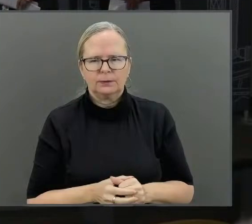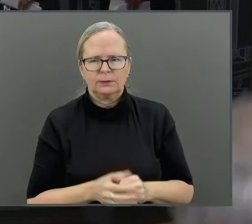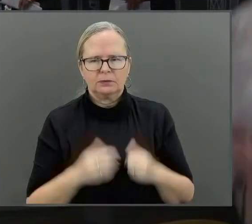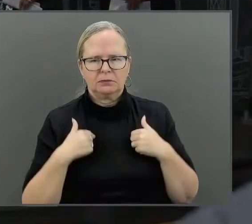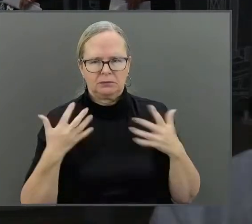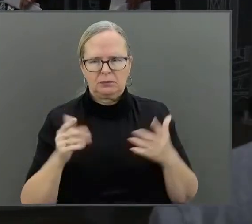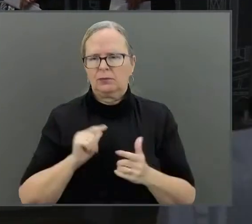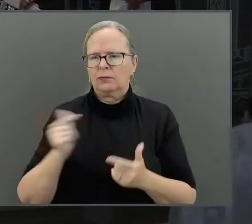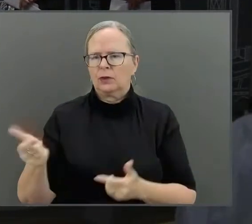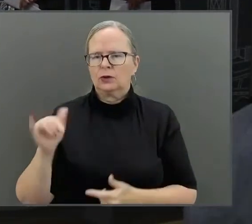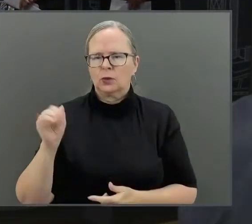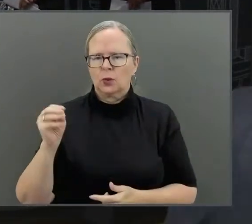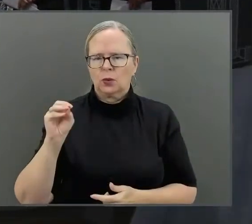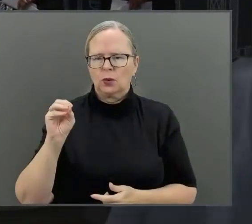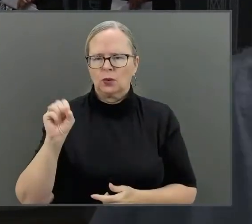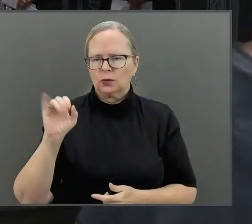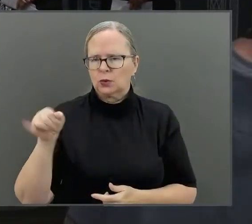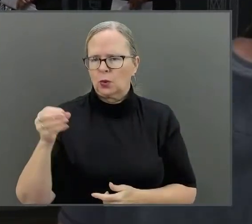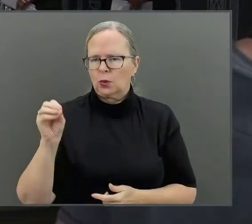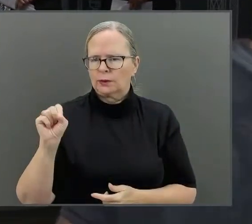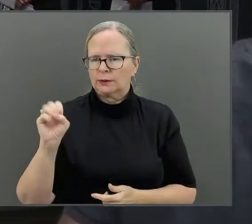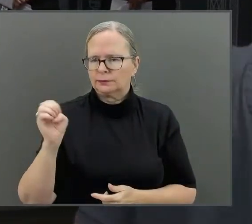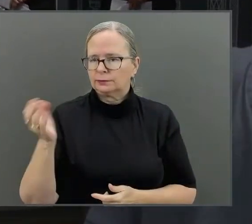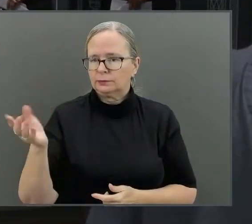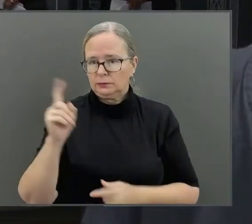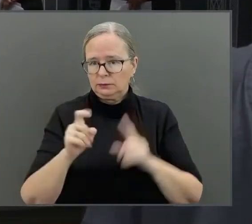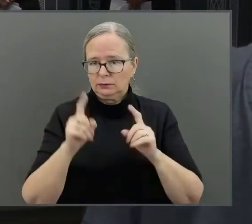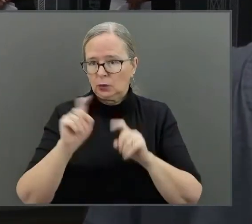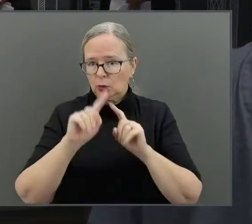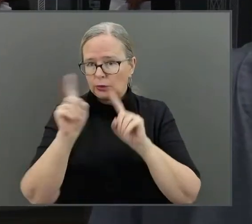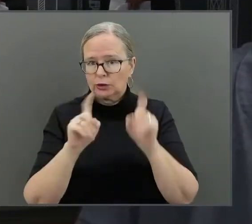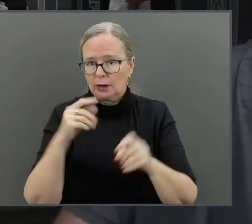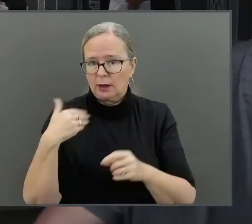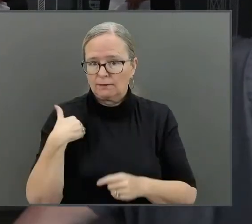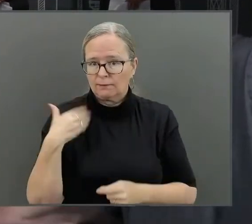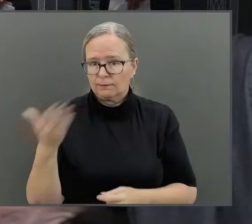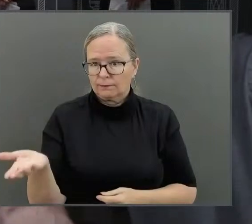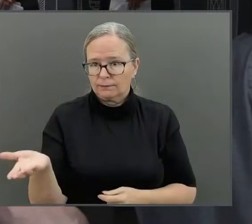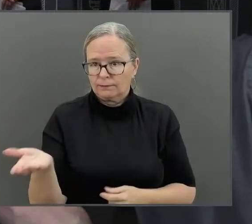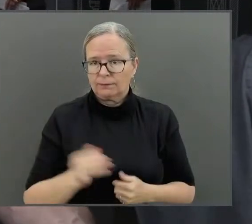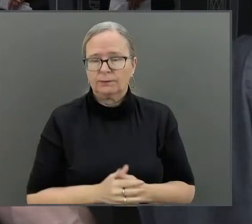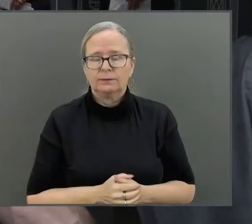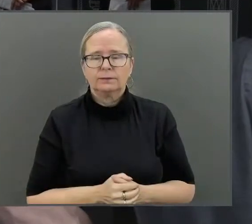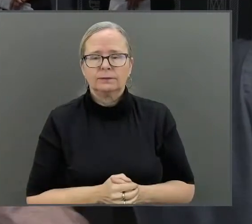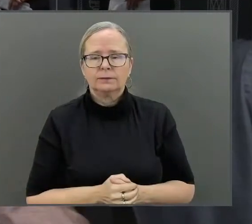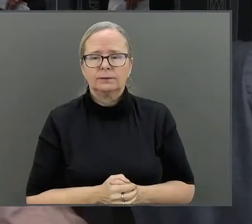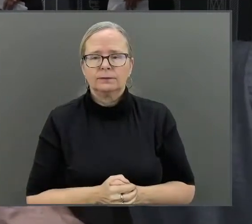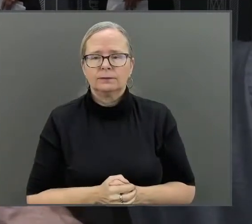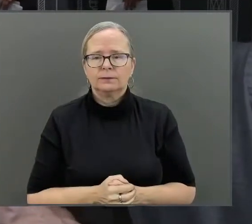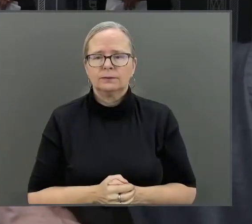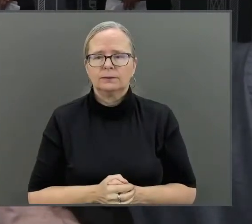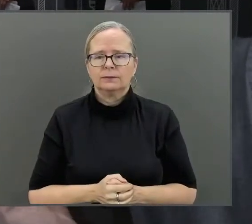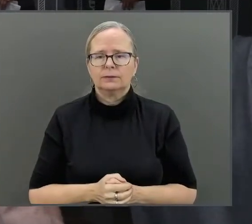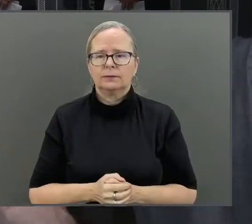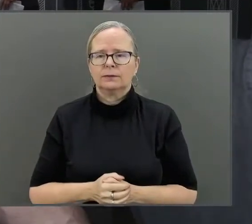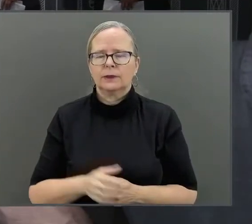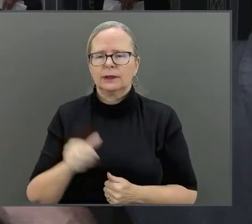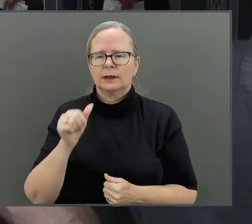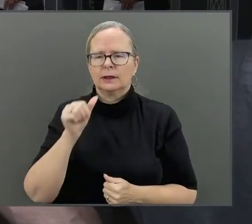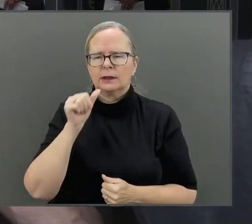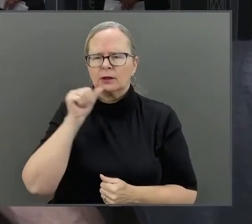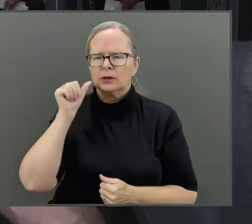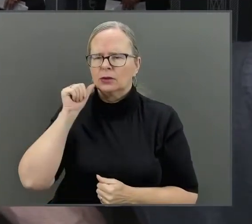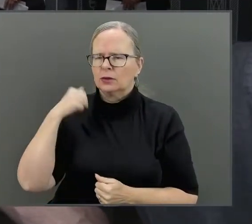media CV yeah hi mayor uh yesterday we heard from officials that the costs of this have been very